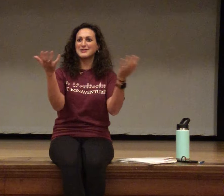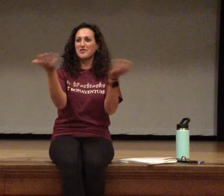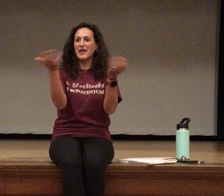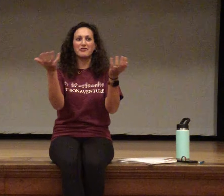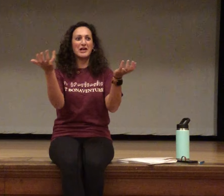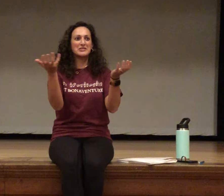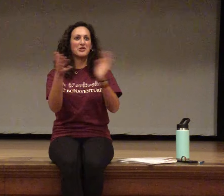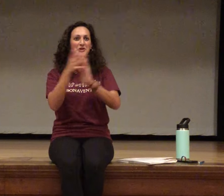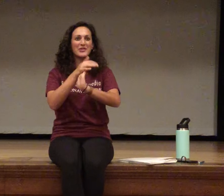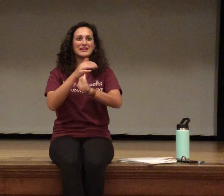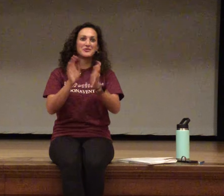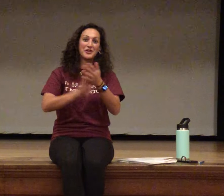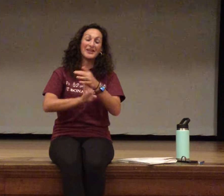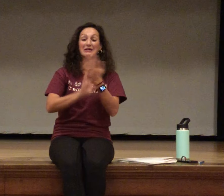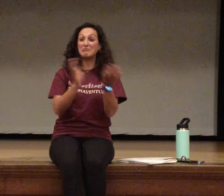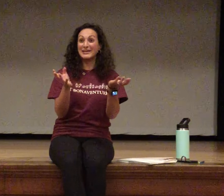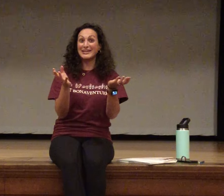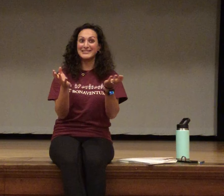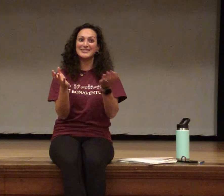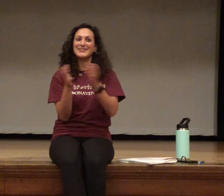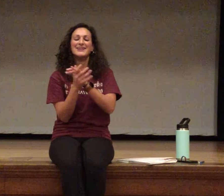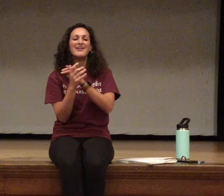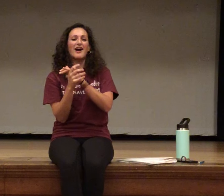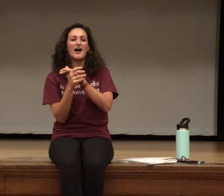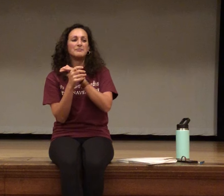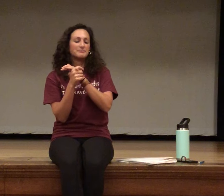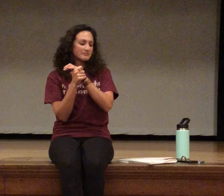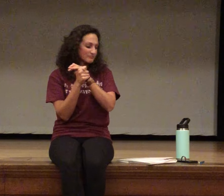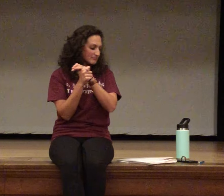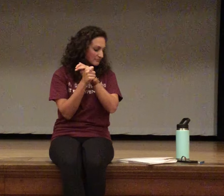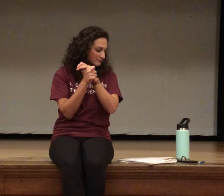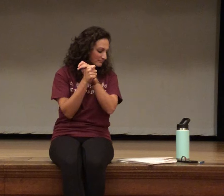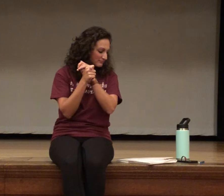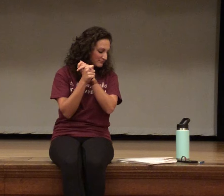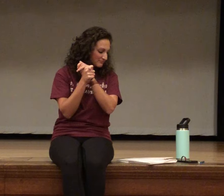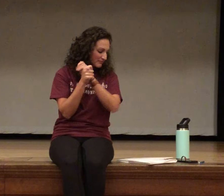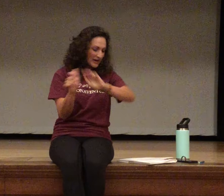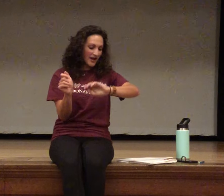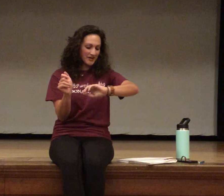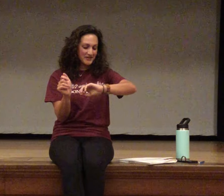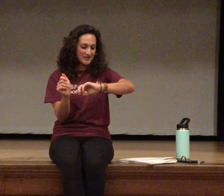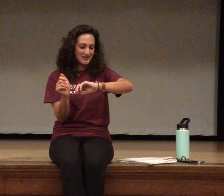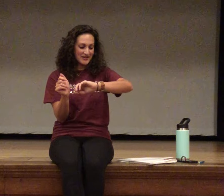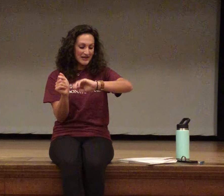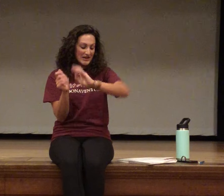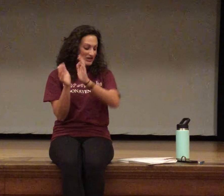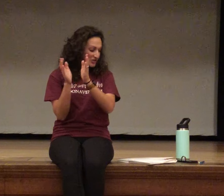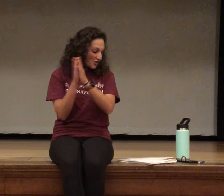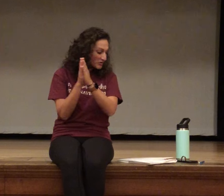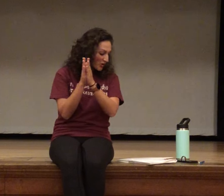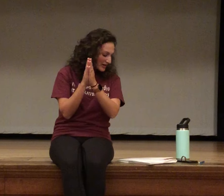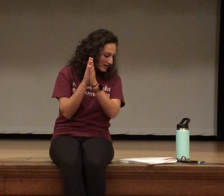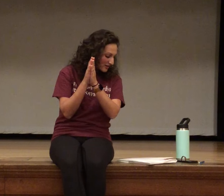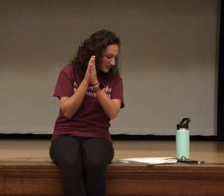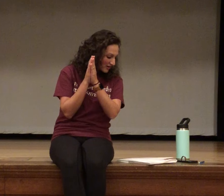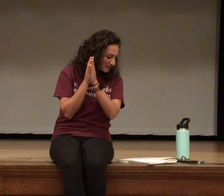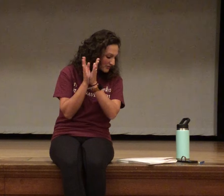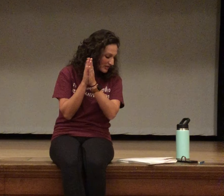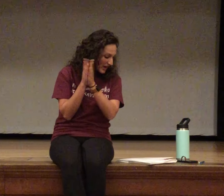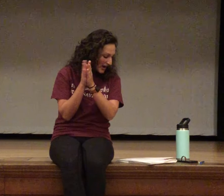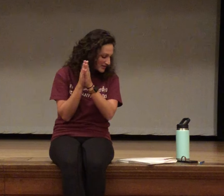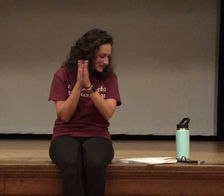hands aren't that flexible you don't think it's a real thing but it is um yeah so going off of that